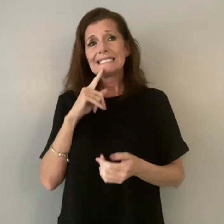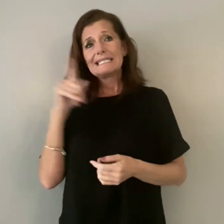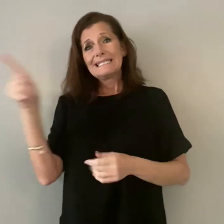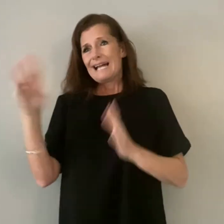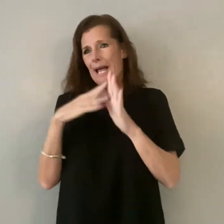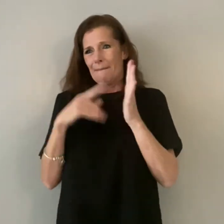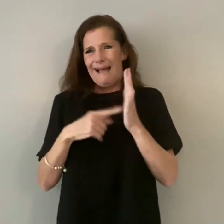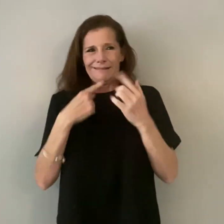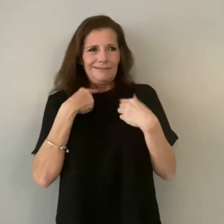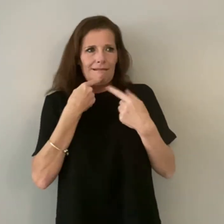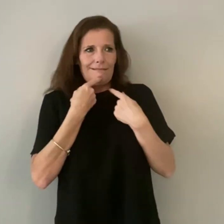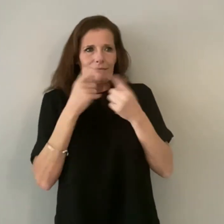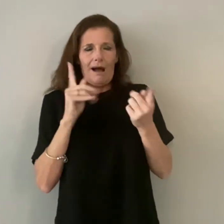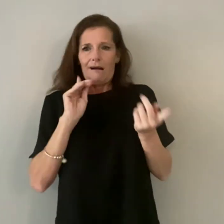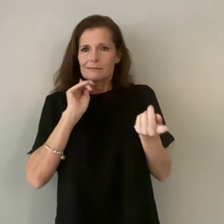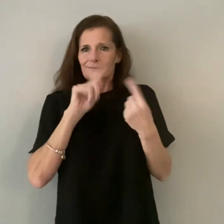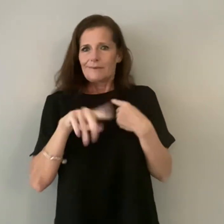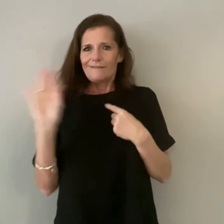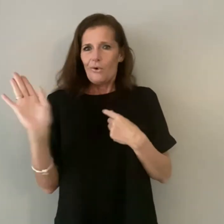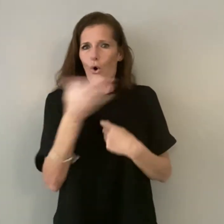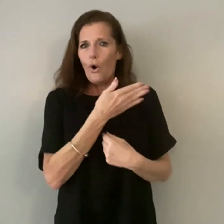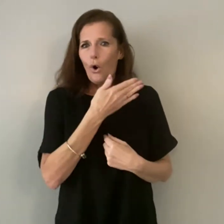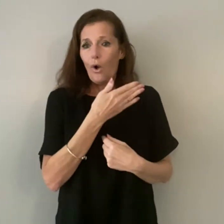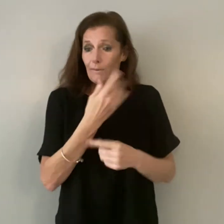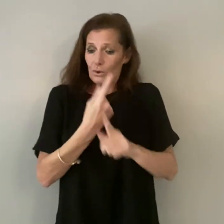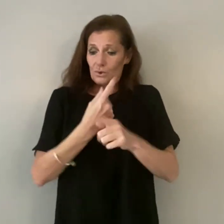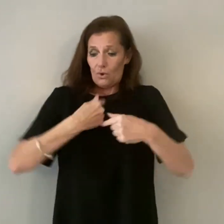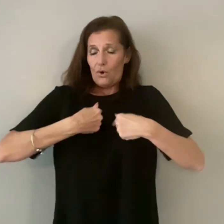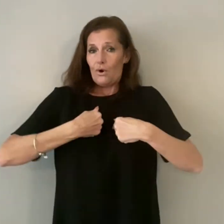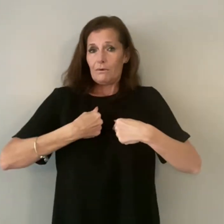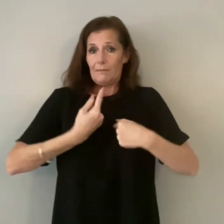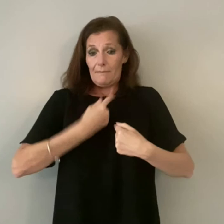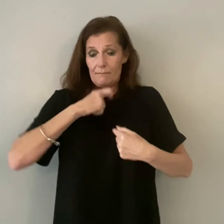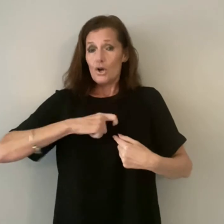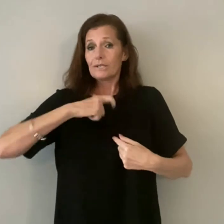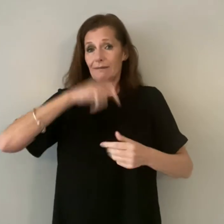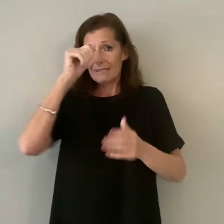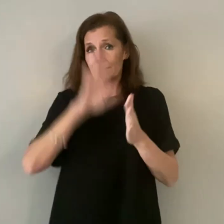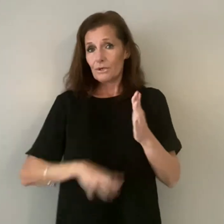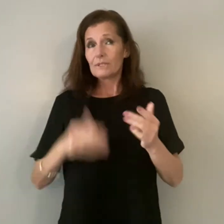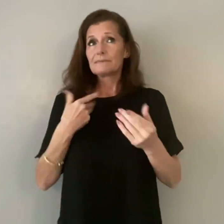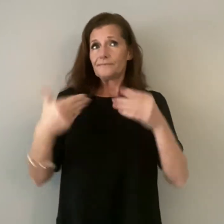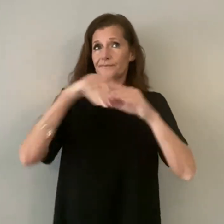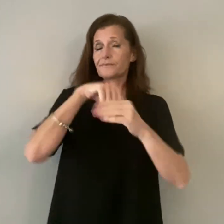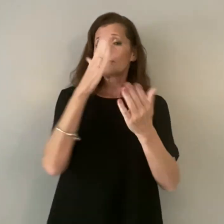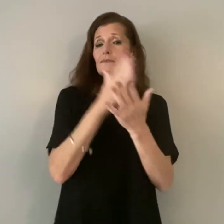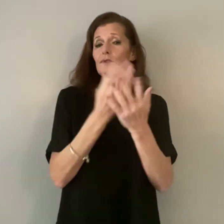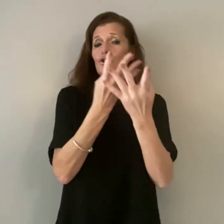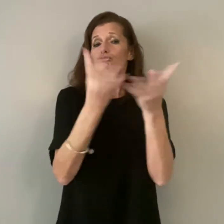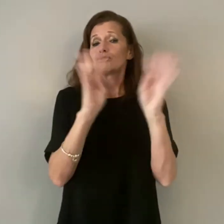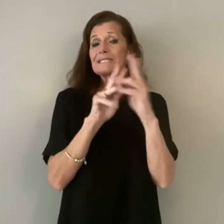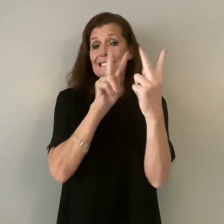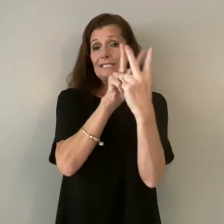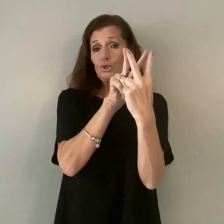I'm not sure whether I can answer that for everybody back. And so from my experience. I mean, I'm a trustee at two organizations